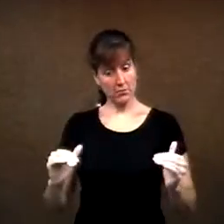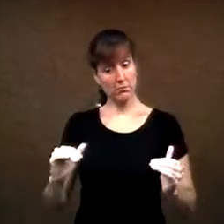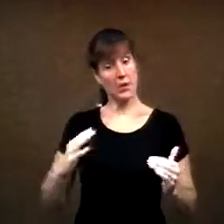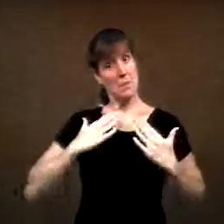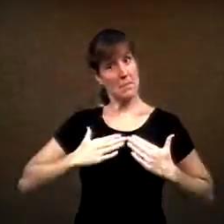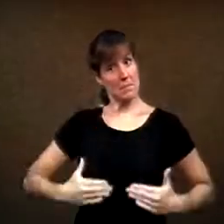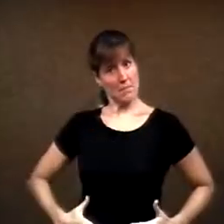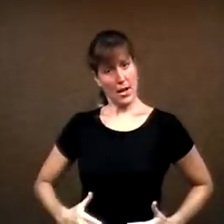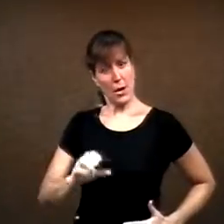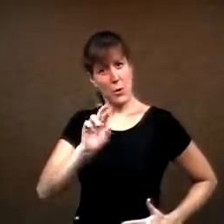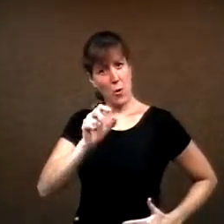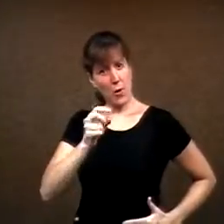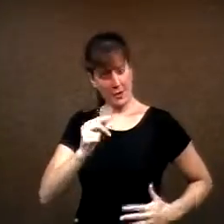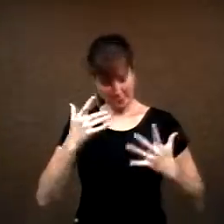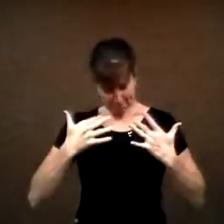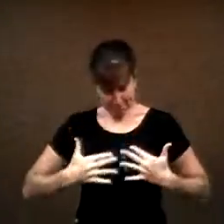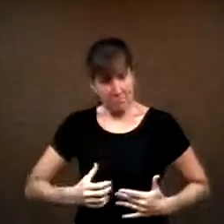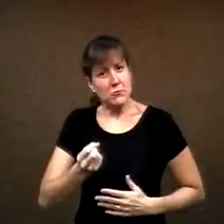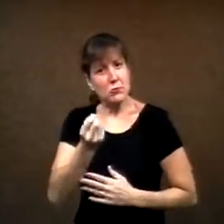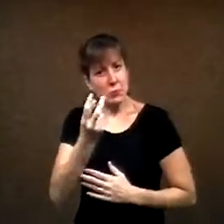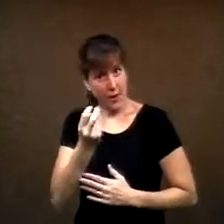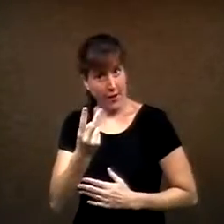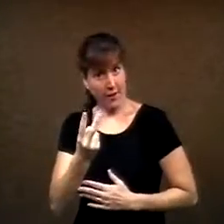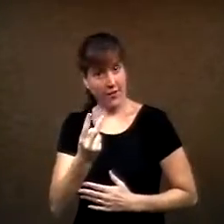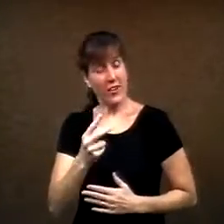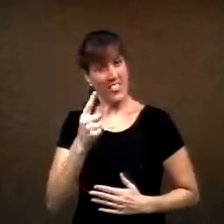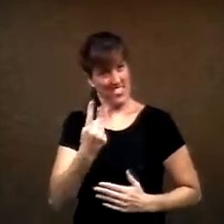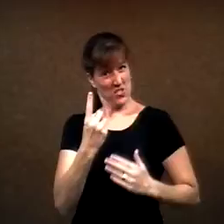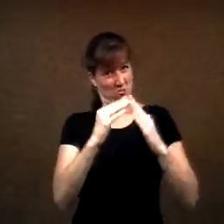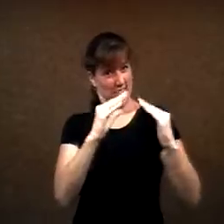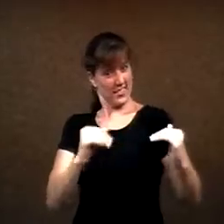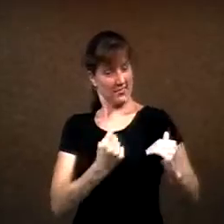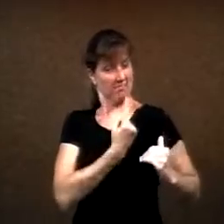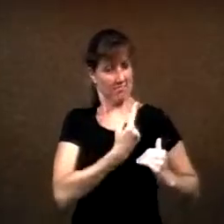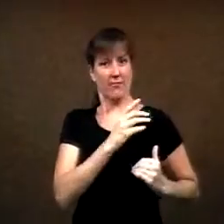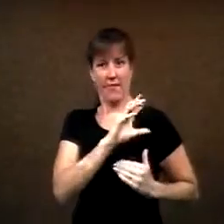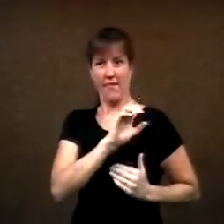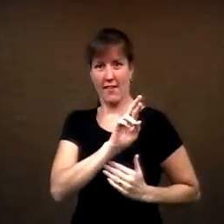The cardiovascular system is the primary transportation system within your body.